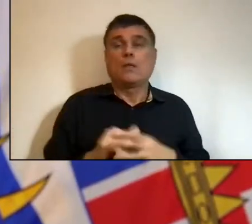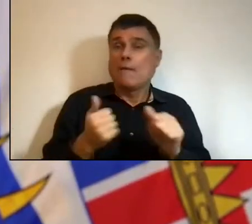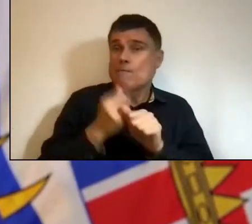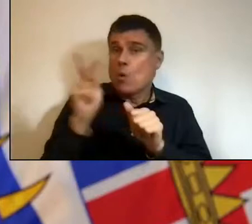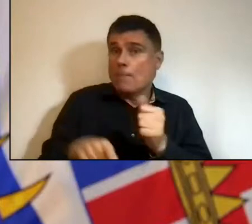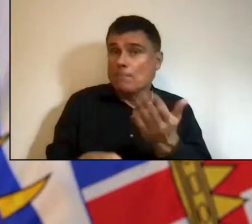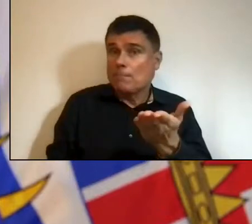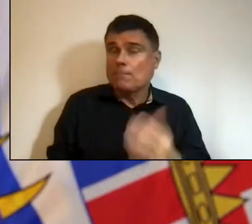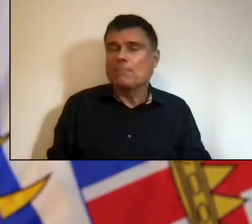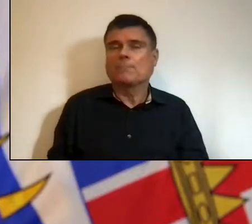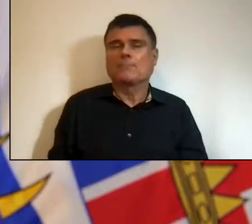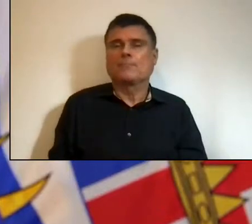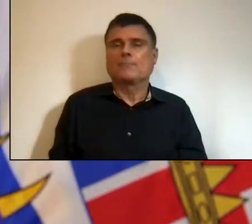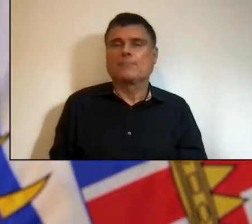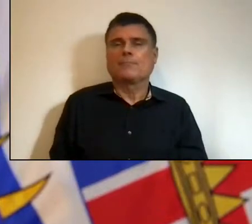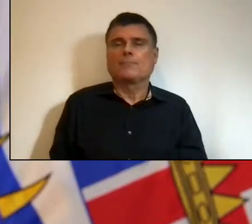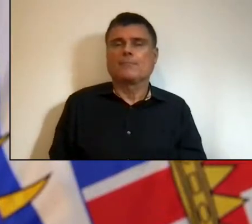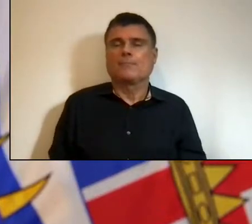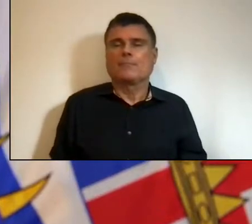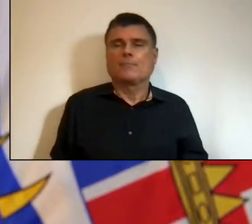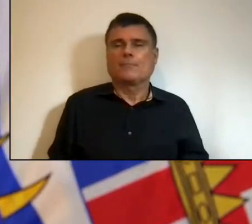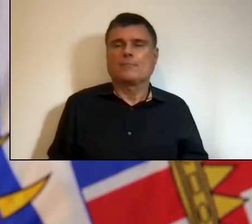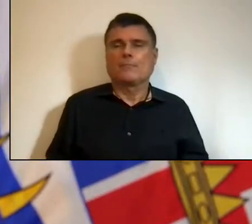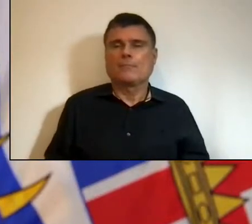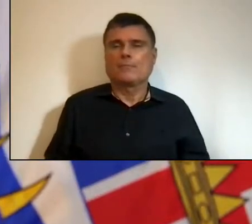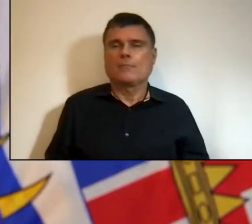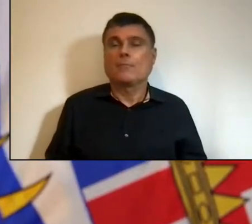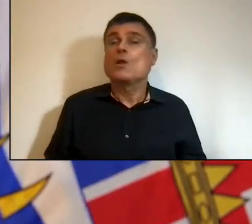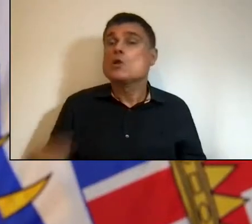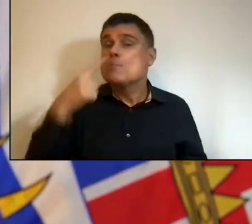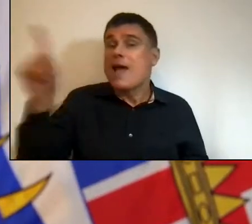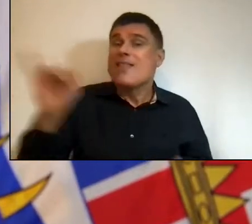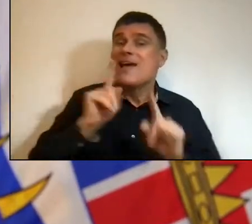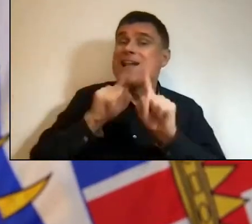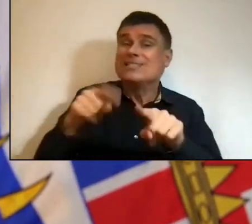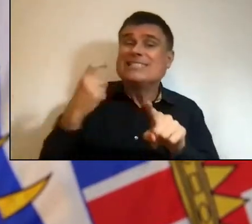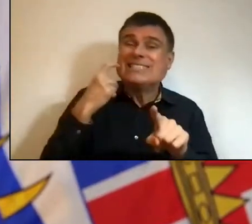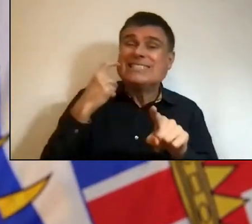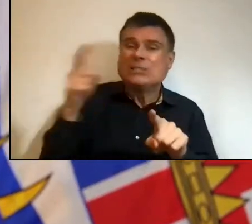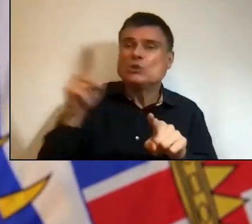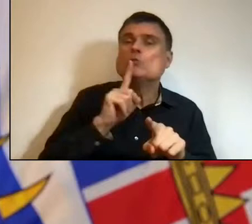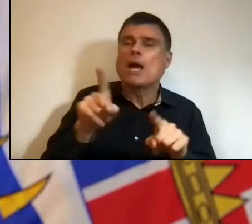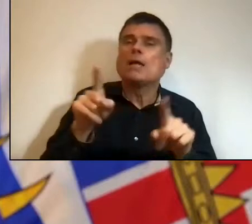you just get a quick that answer